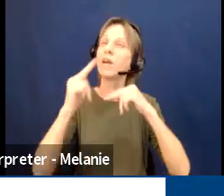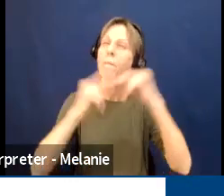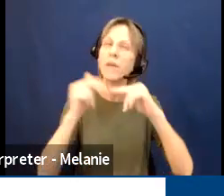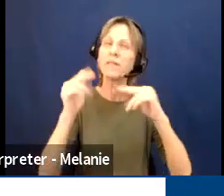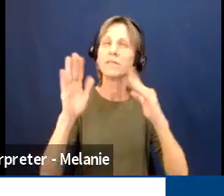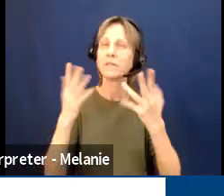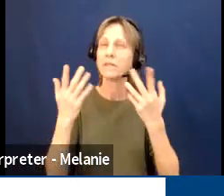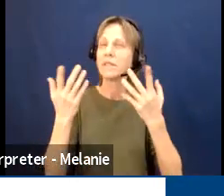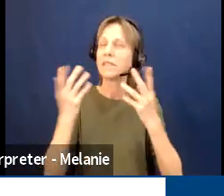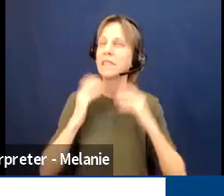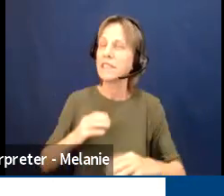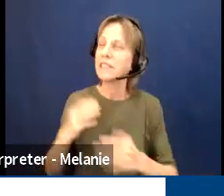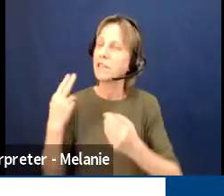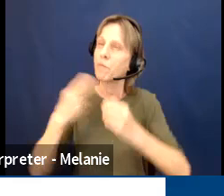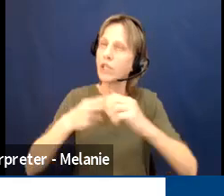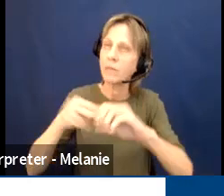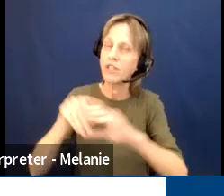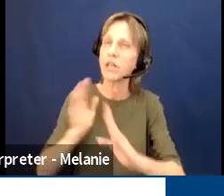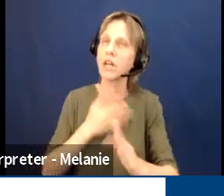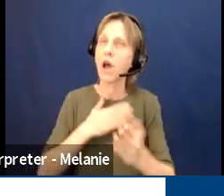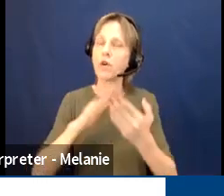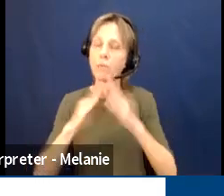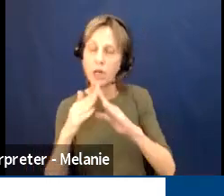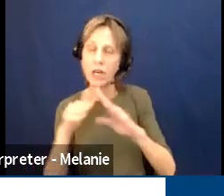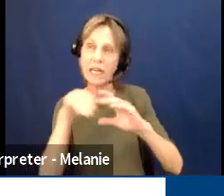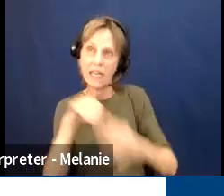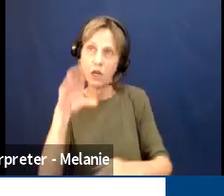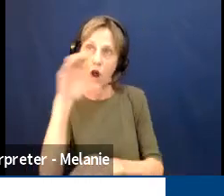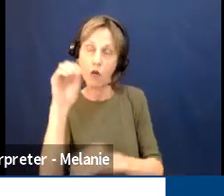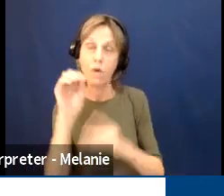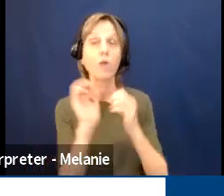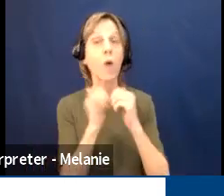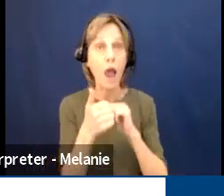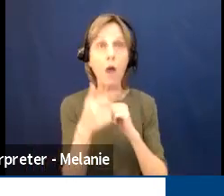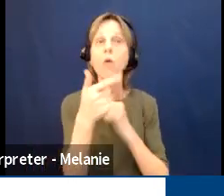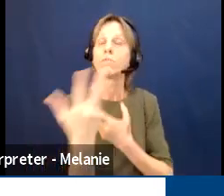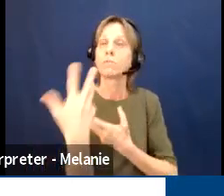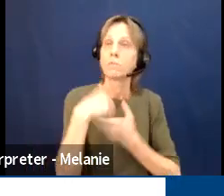communities in Colorado and we do that by engaging kids when they're young and they're thinking about